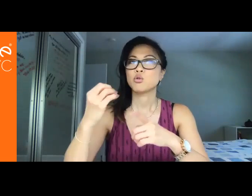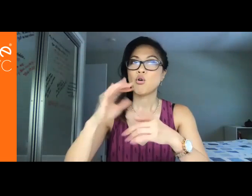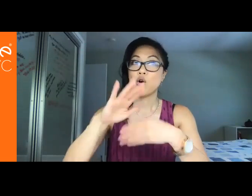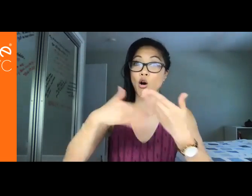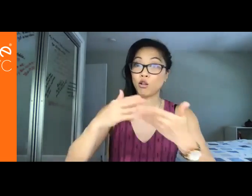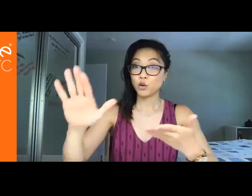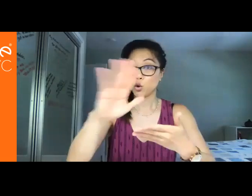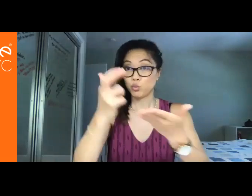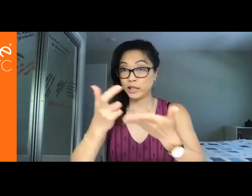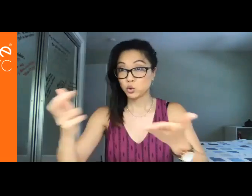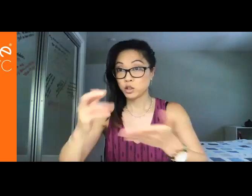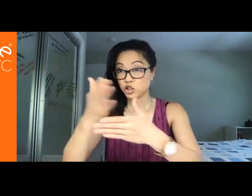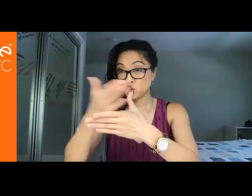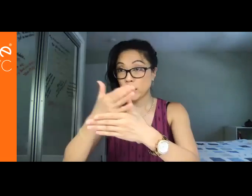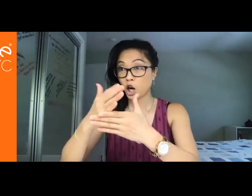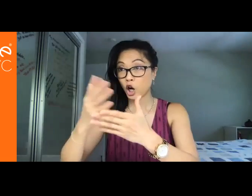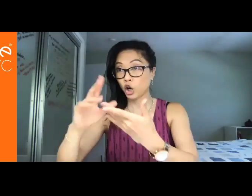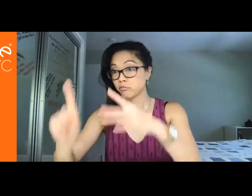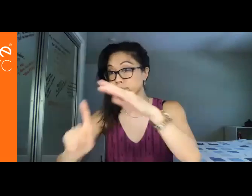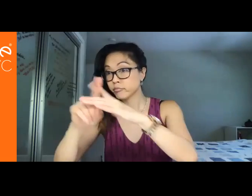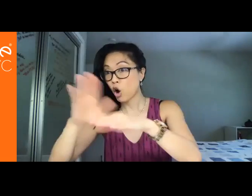during our chat and during our conversation today we will be